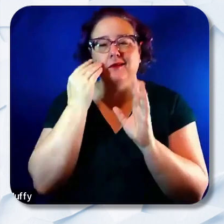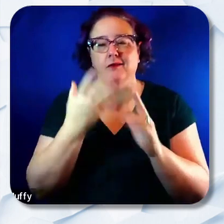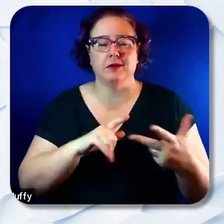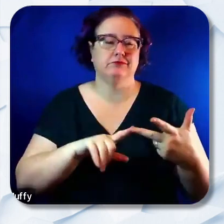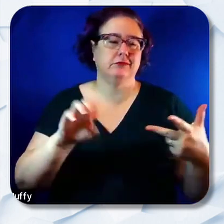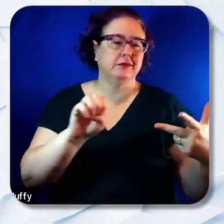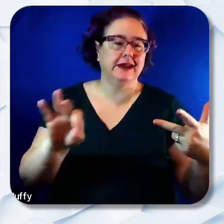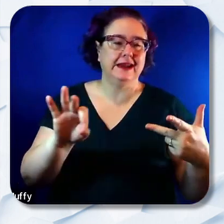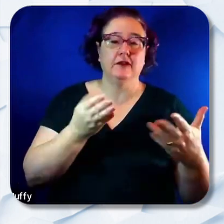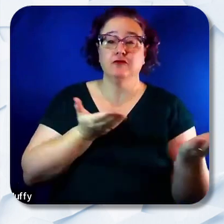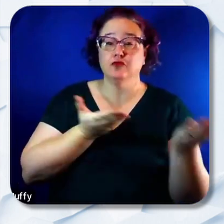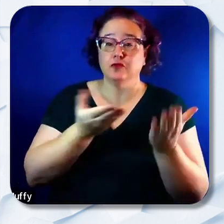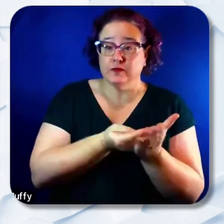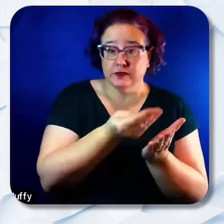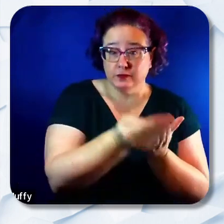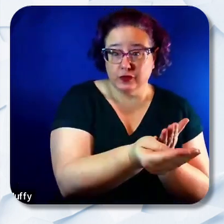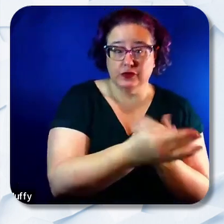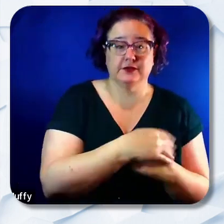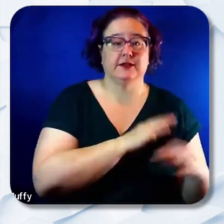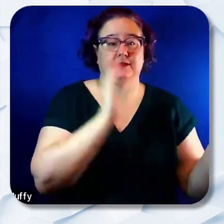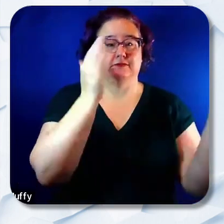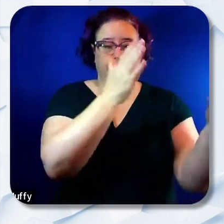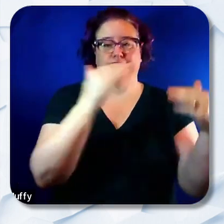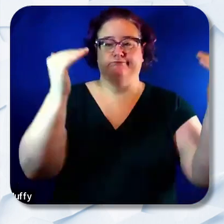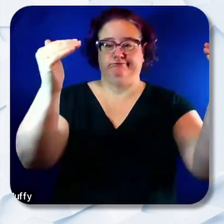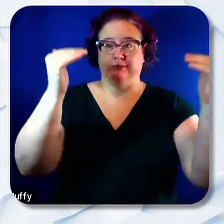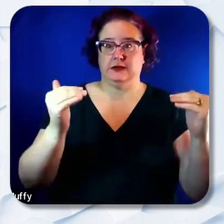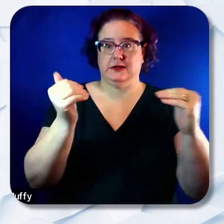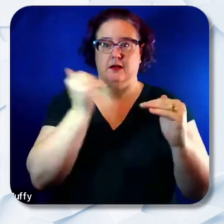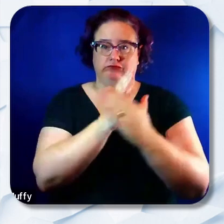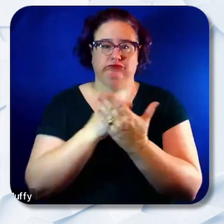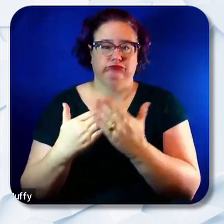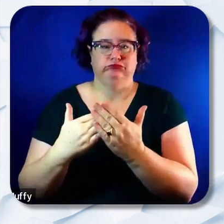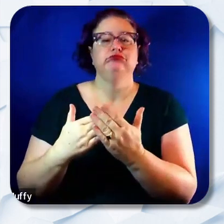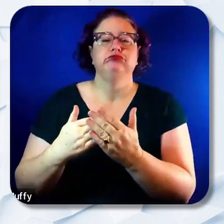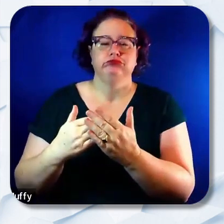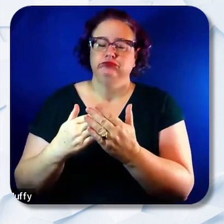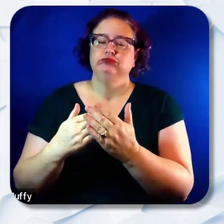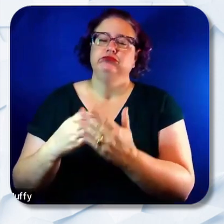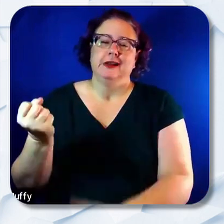The subsections, which are based directly on the original 11 allowable uses, include